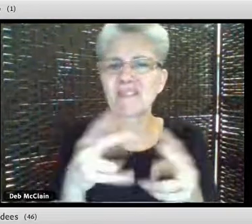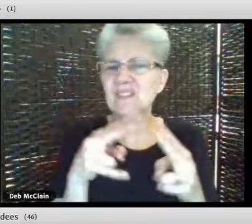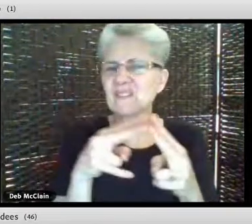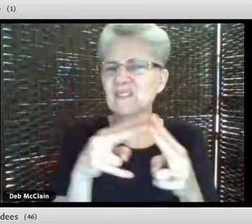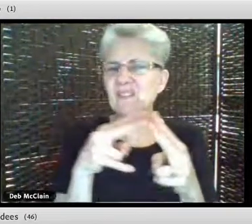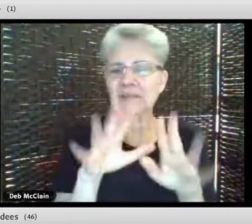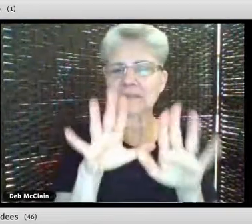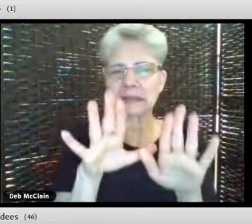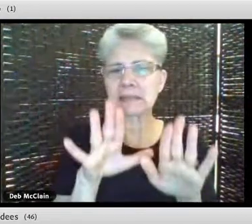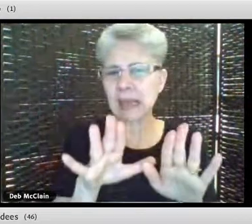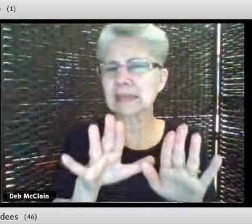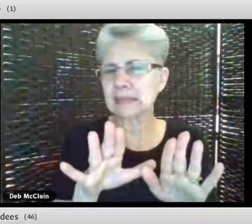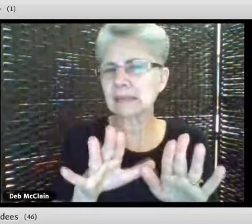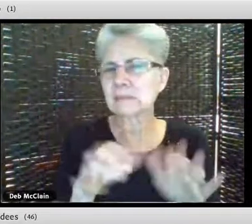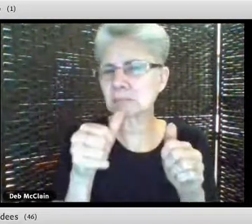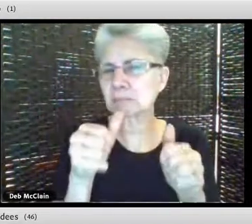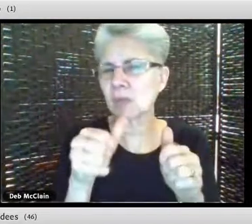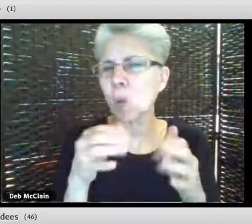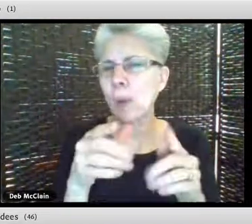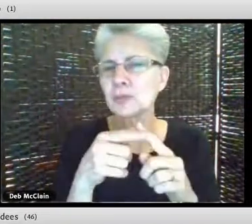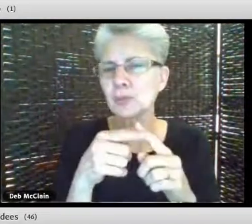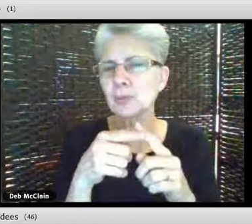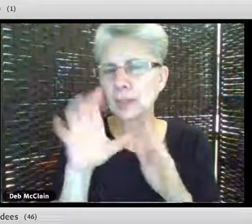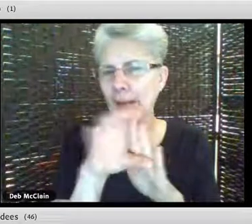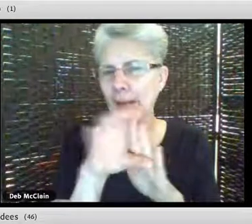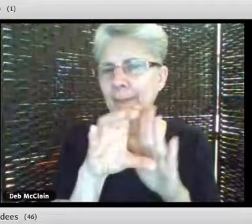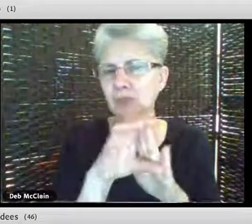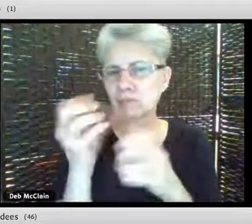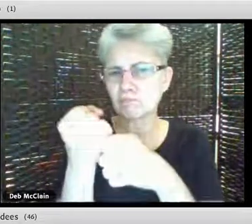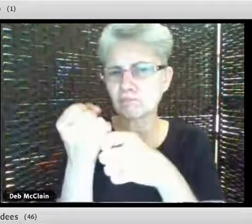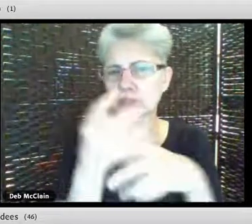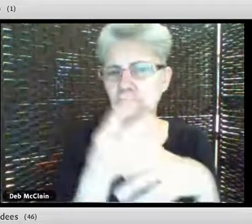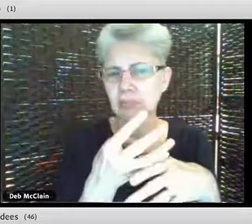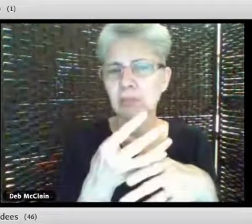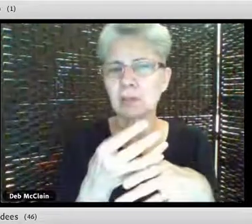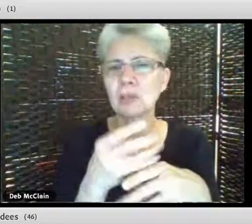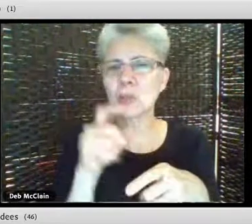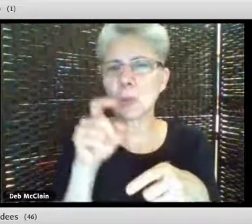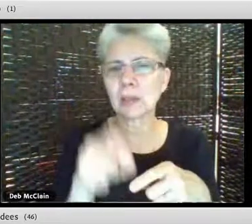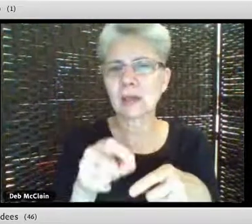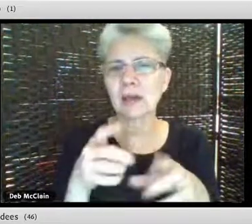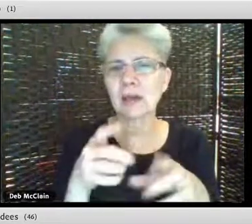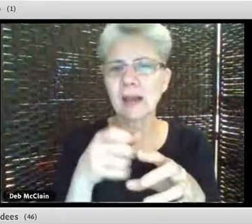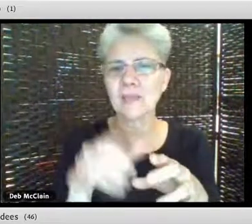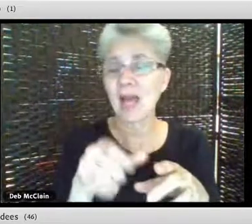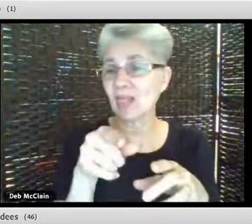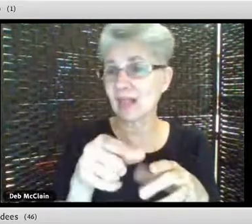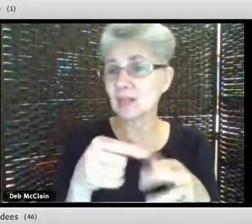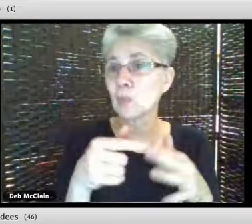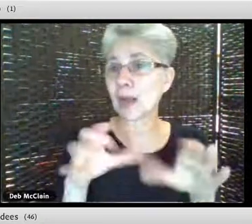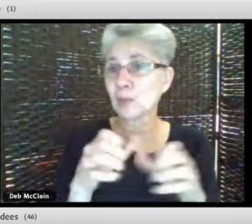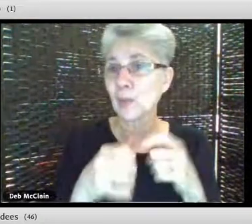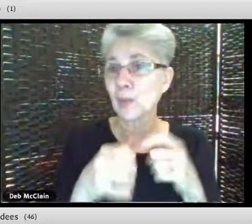You know, again, a very fantastic way to get your images.